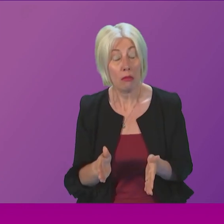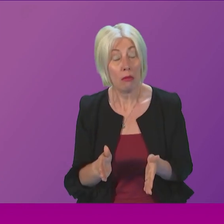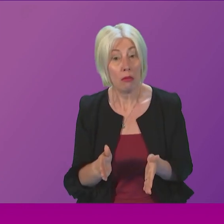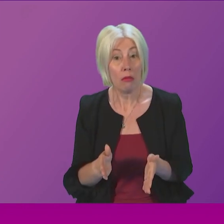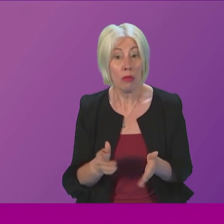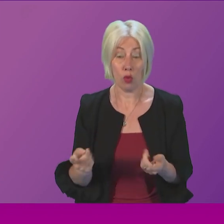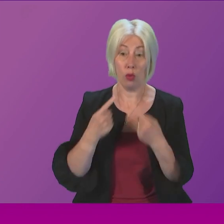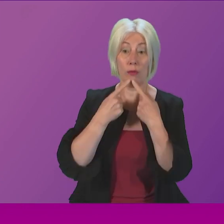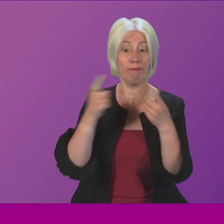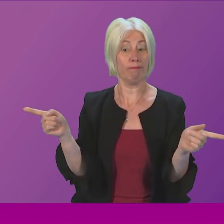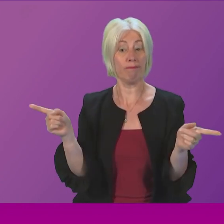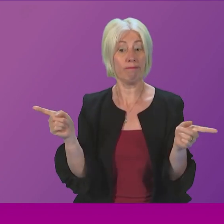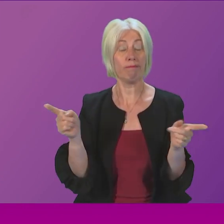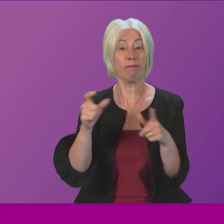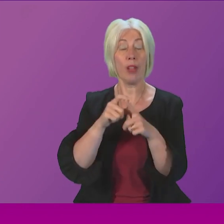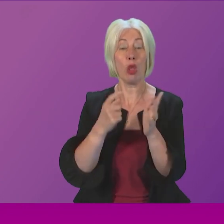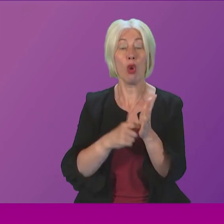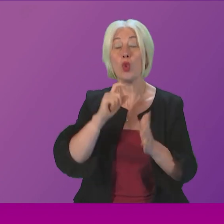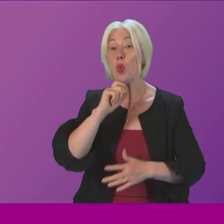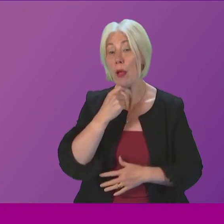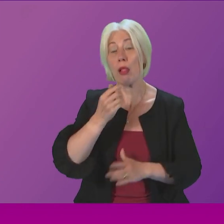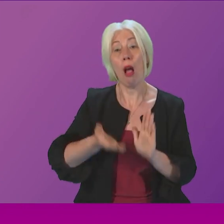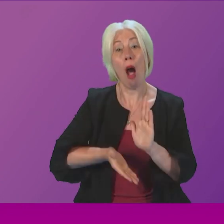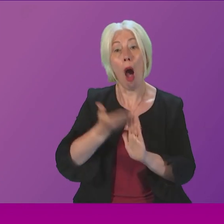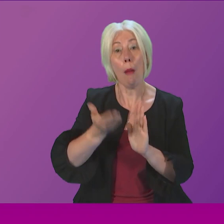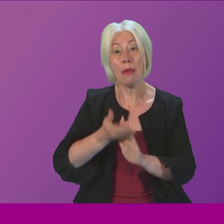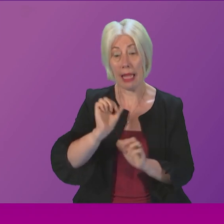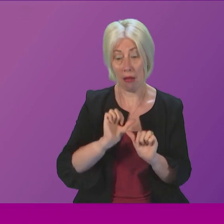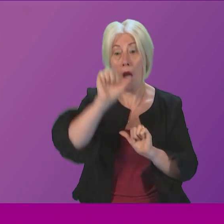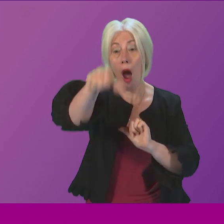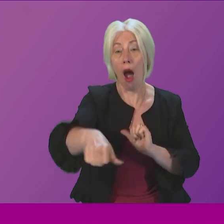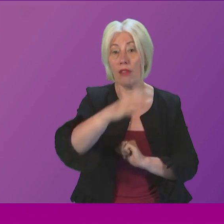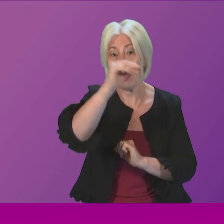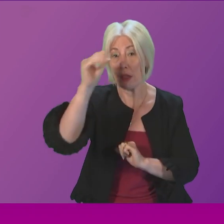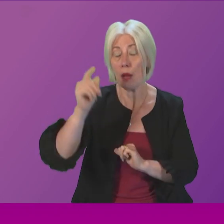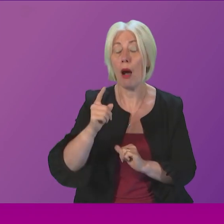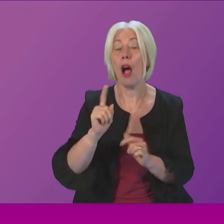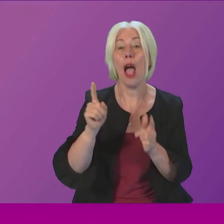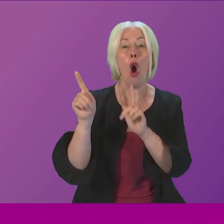We will give the update on the other side of the summer recess, in autumn 2023, but